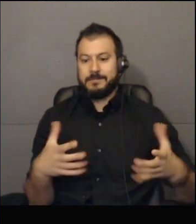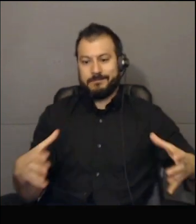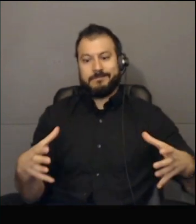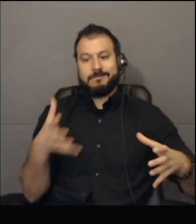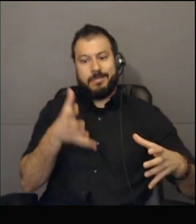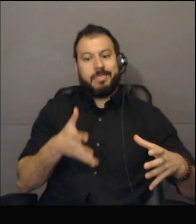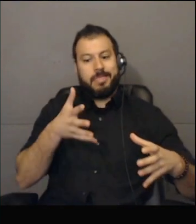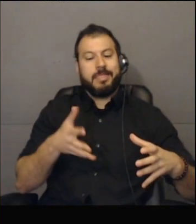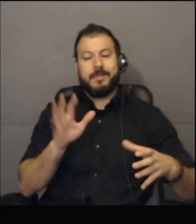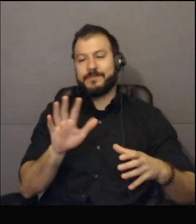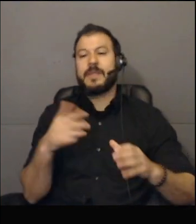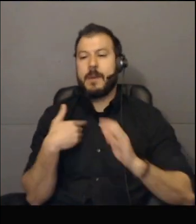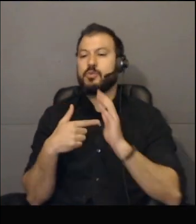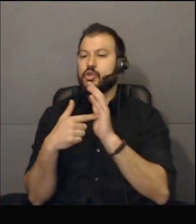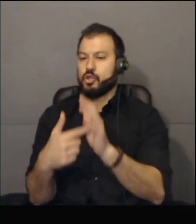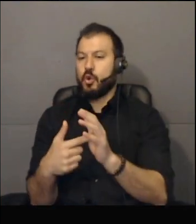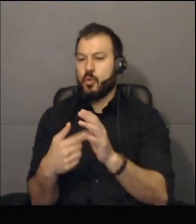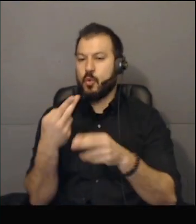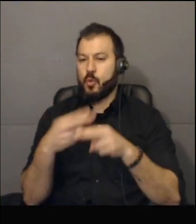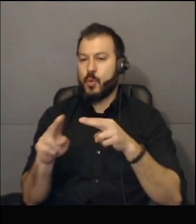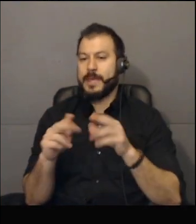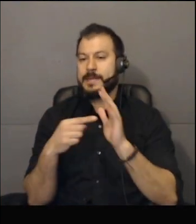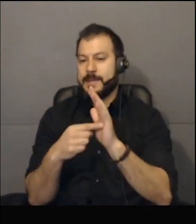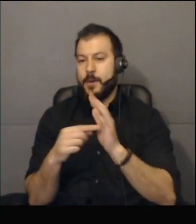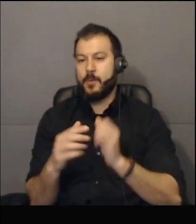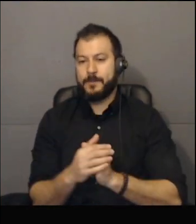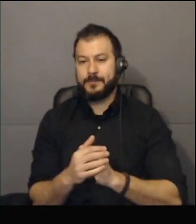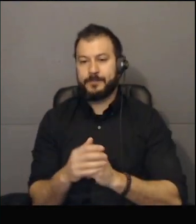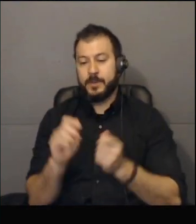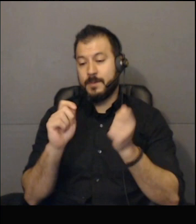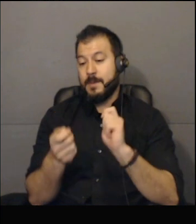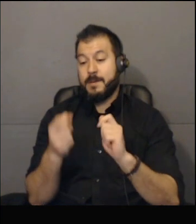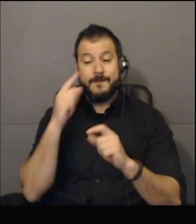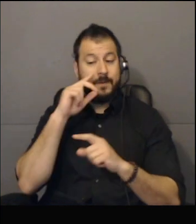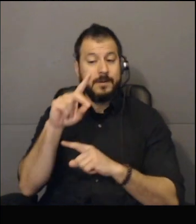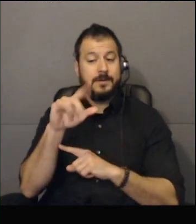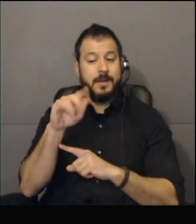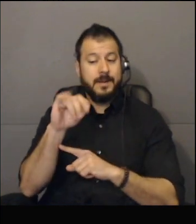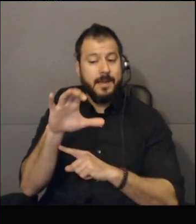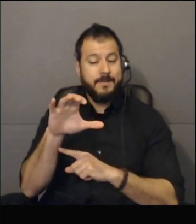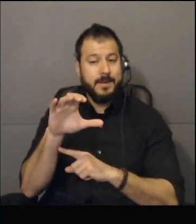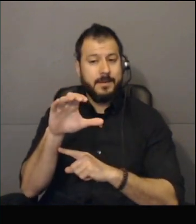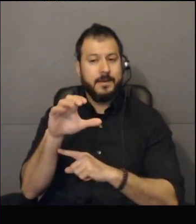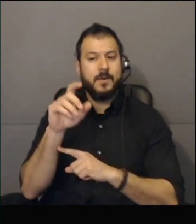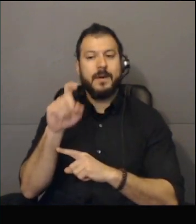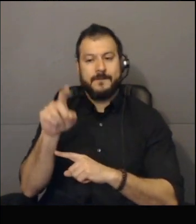order to modify settings for the dynamic standby, we again have to login into the developer Portal,